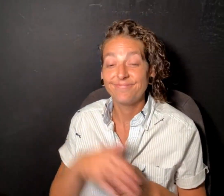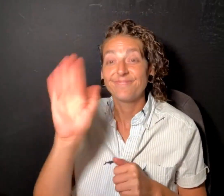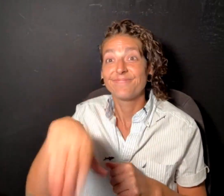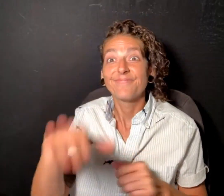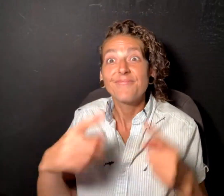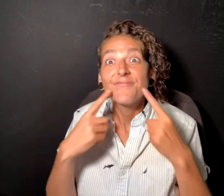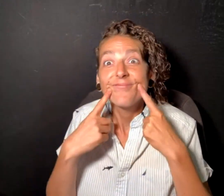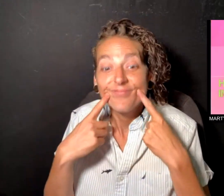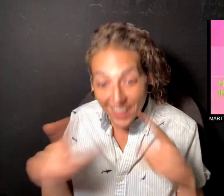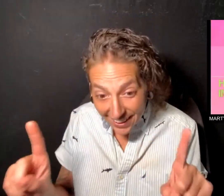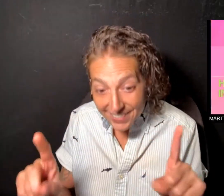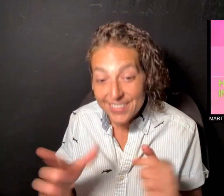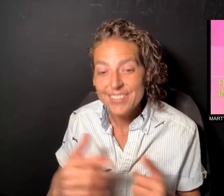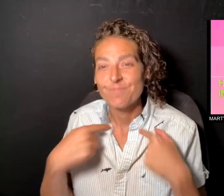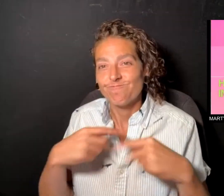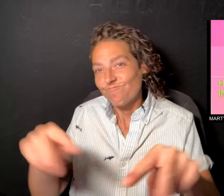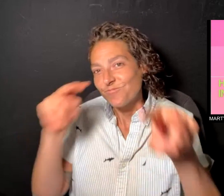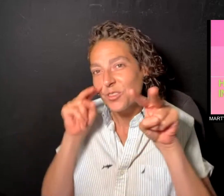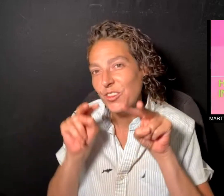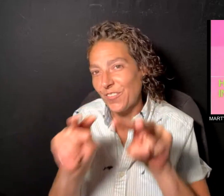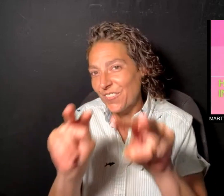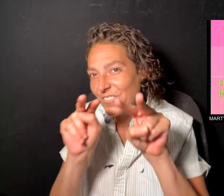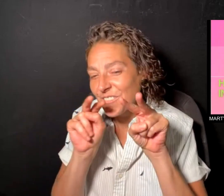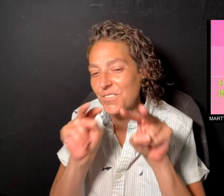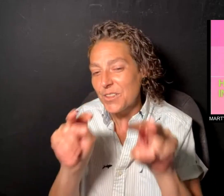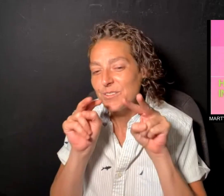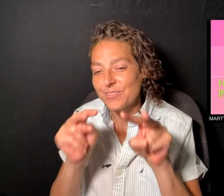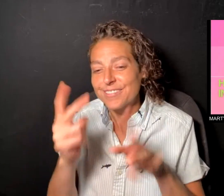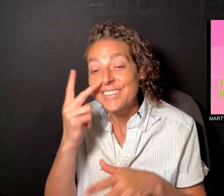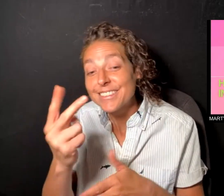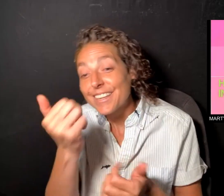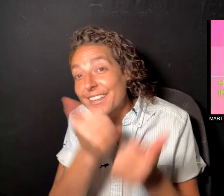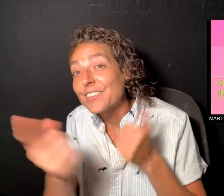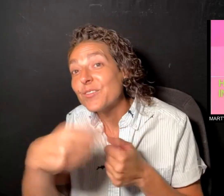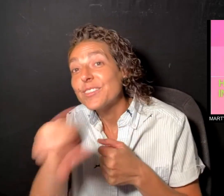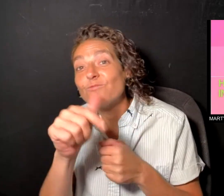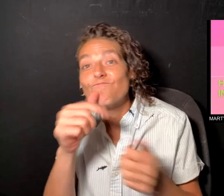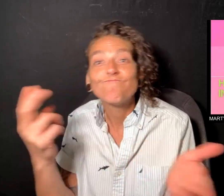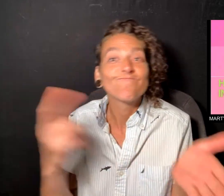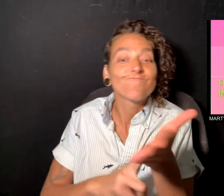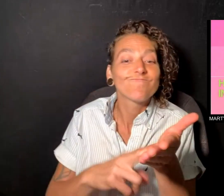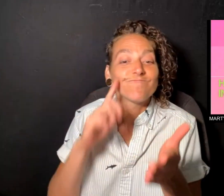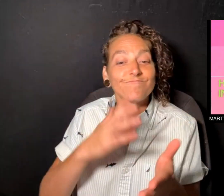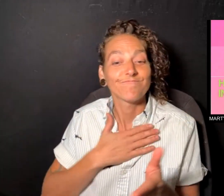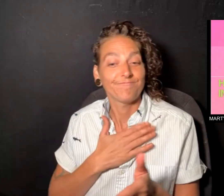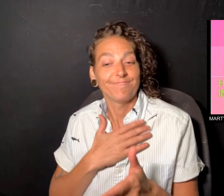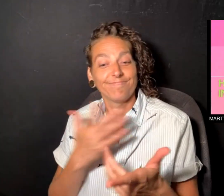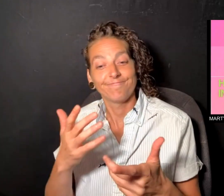And finally, I'm looking forward to seeing everyone who signed up for my Virtual Acting masterclass.